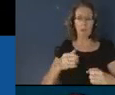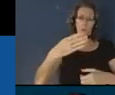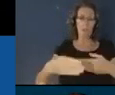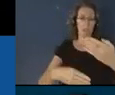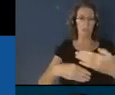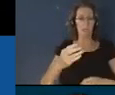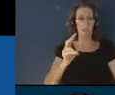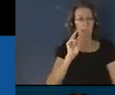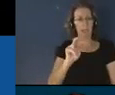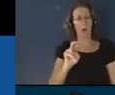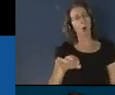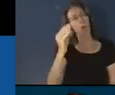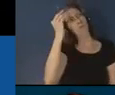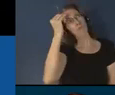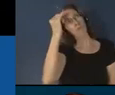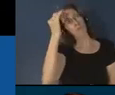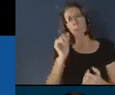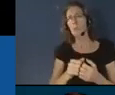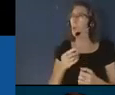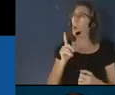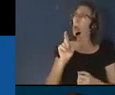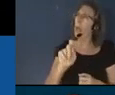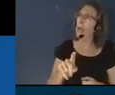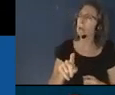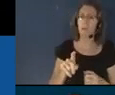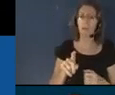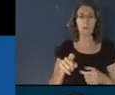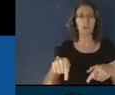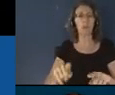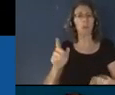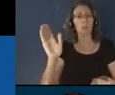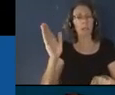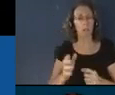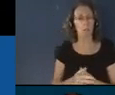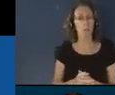they can start thinking of questions they can ask you at the end. This will also make your